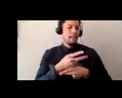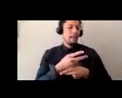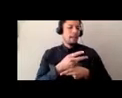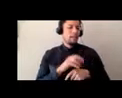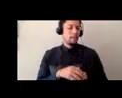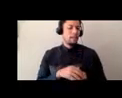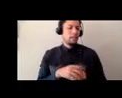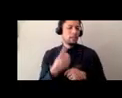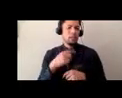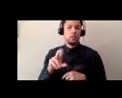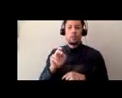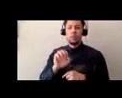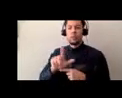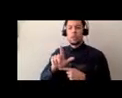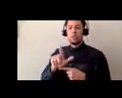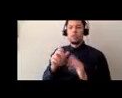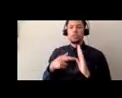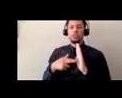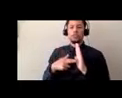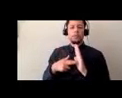Assisted living.